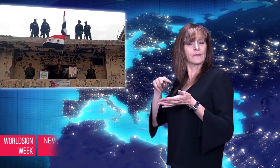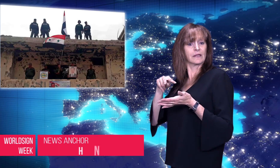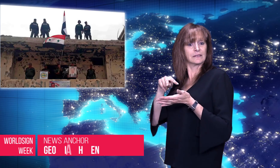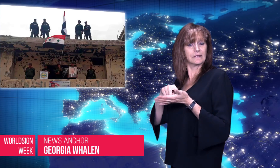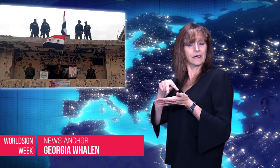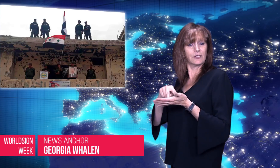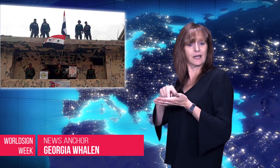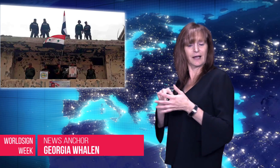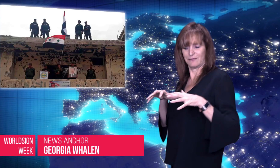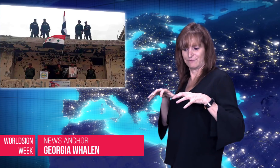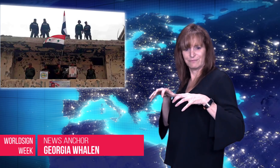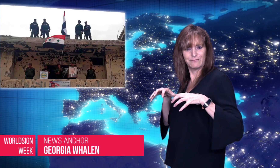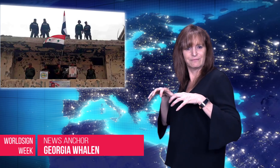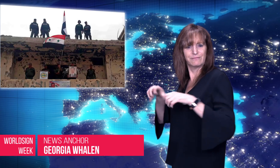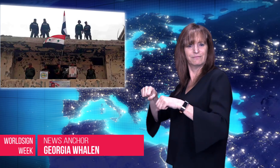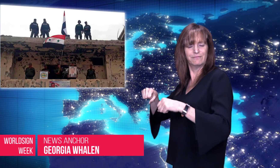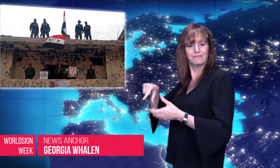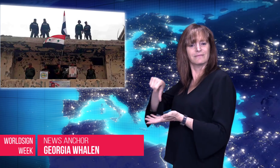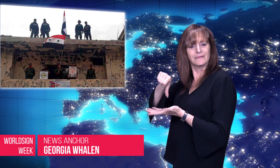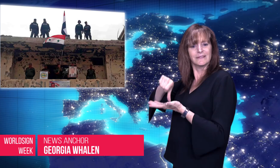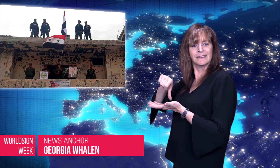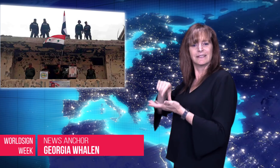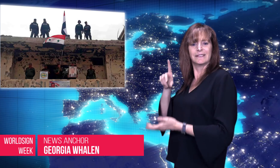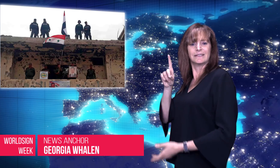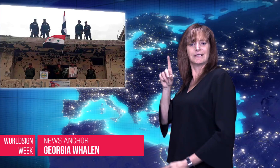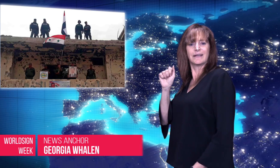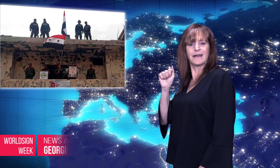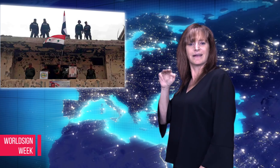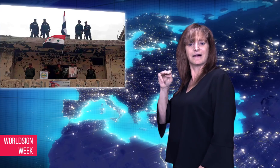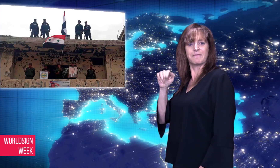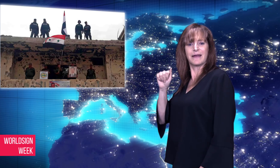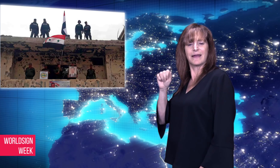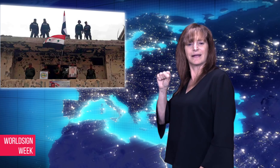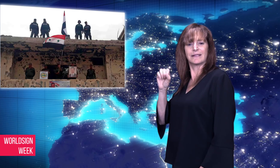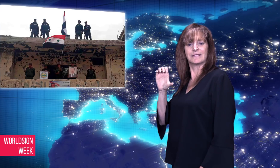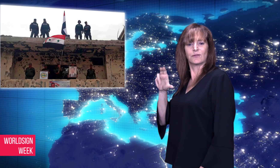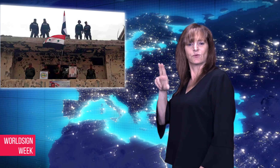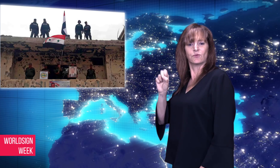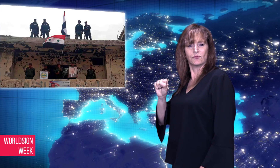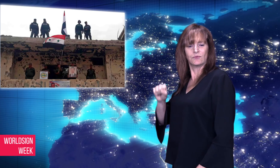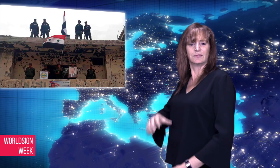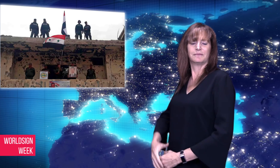Georgia: Syria recaptures Damascus